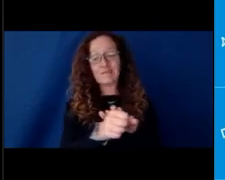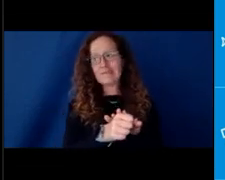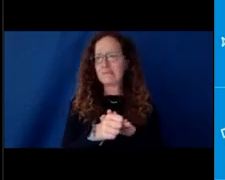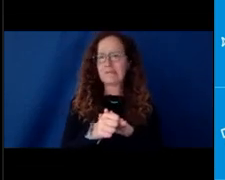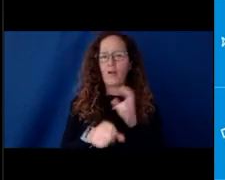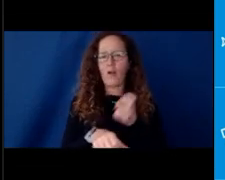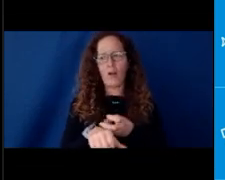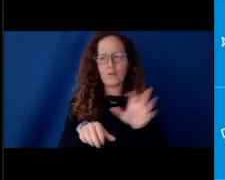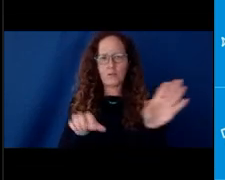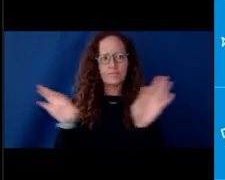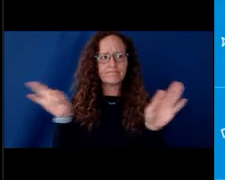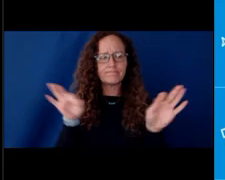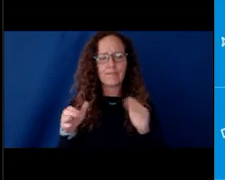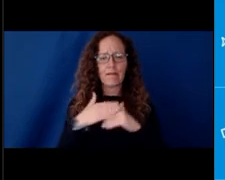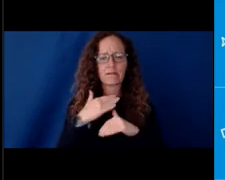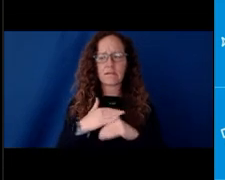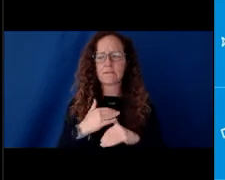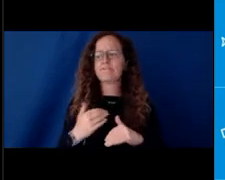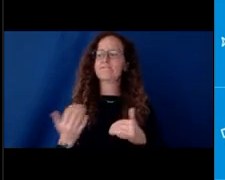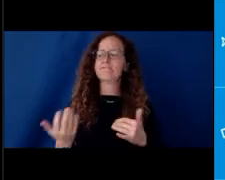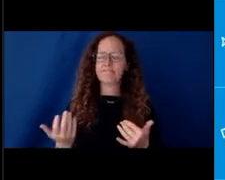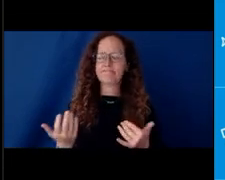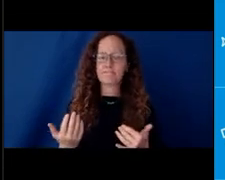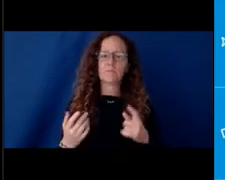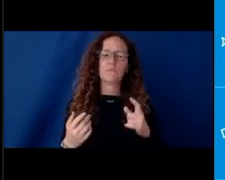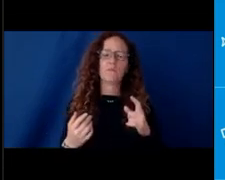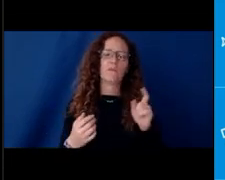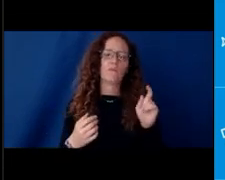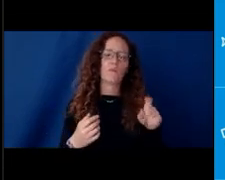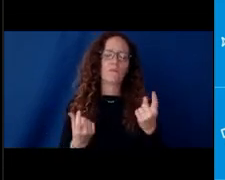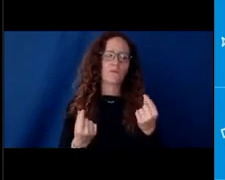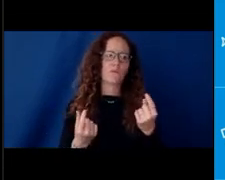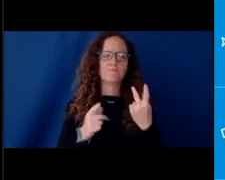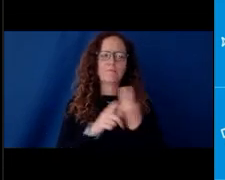we had to make some decisions on data and analytic approaches for generating these